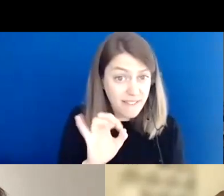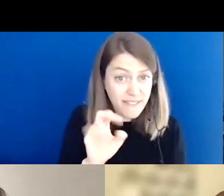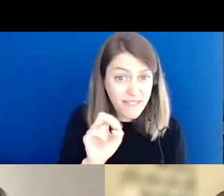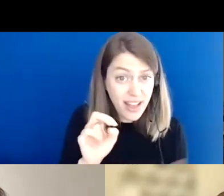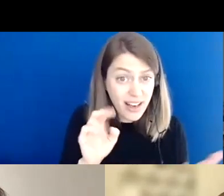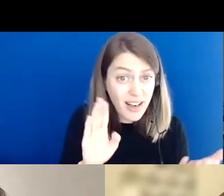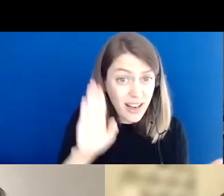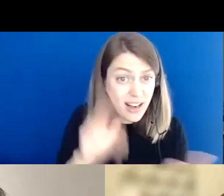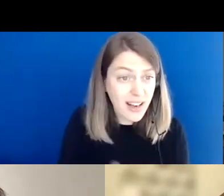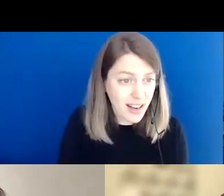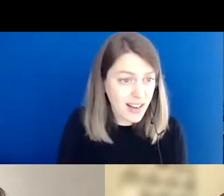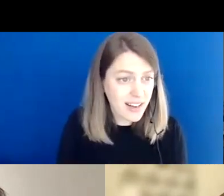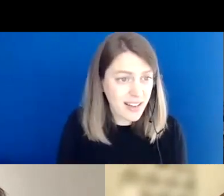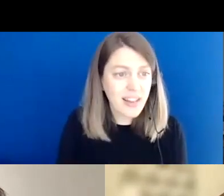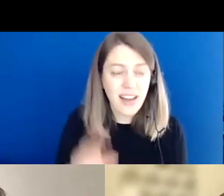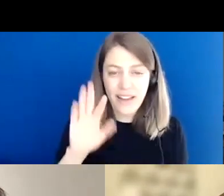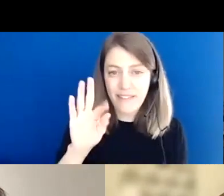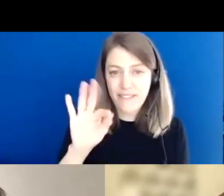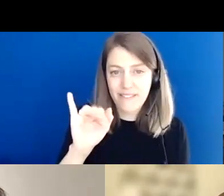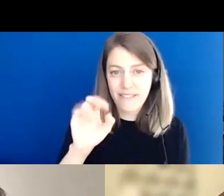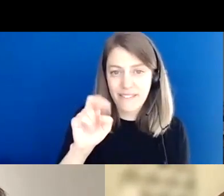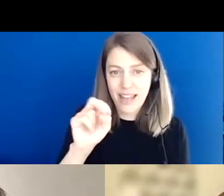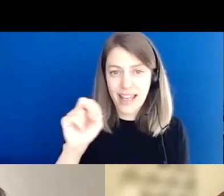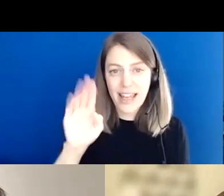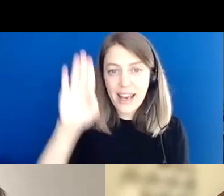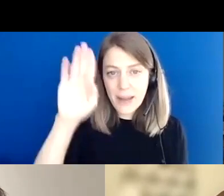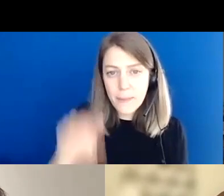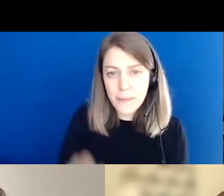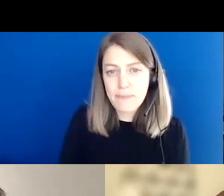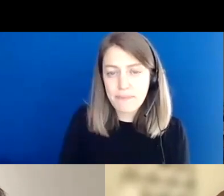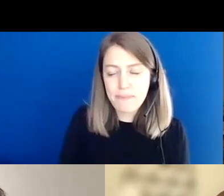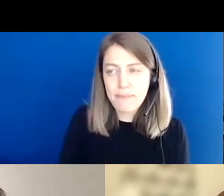So I think that Nancy is